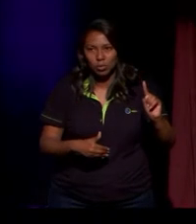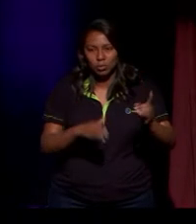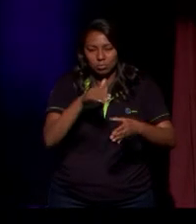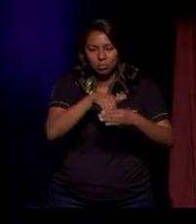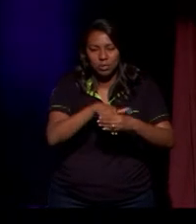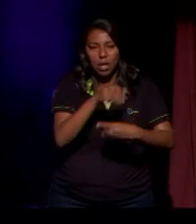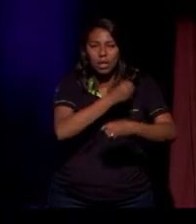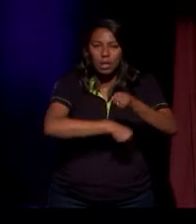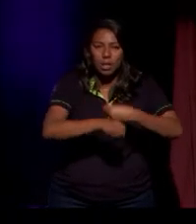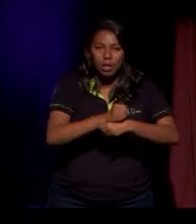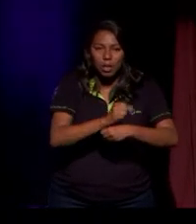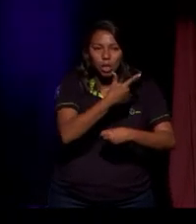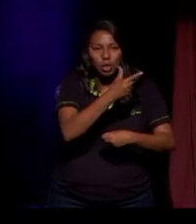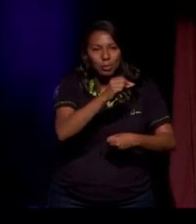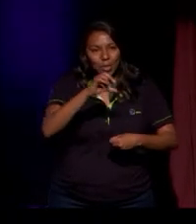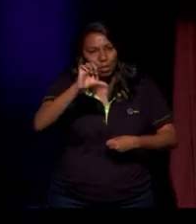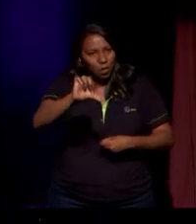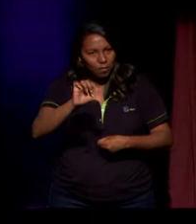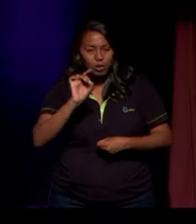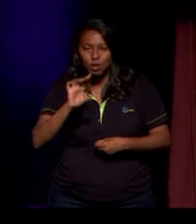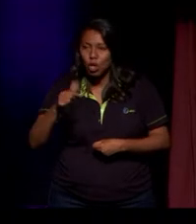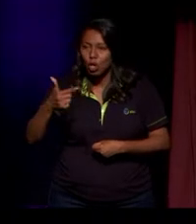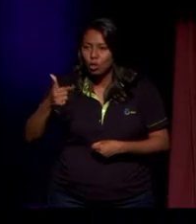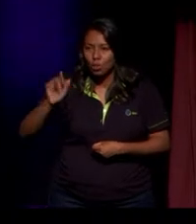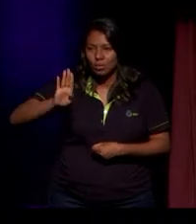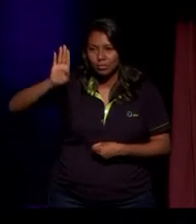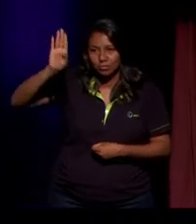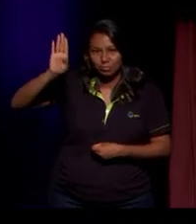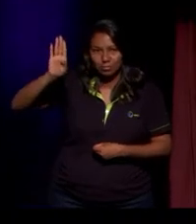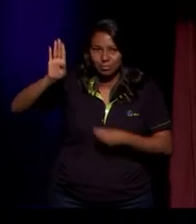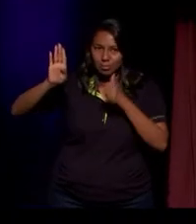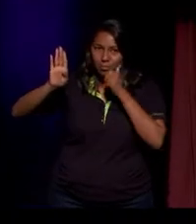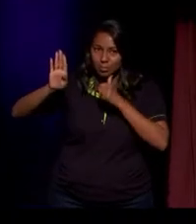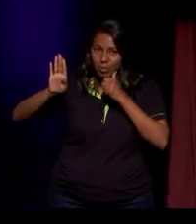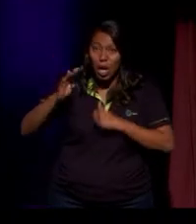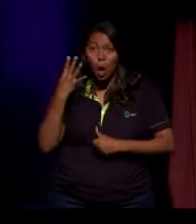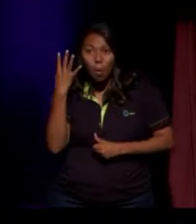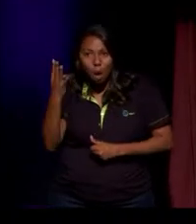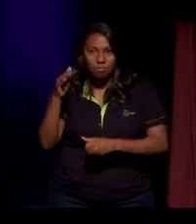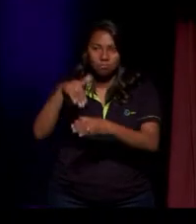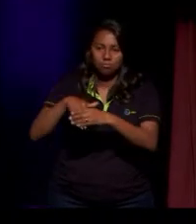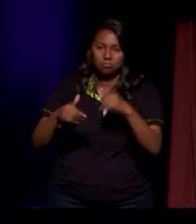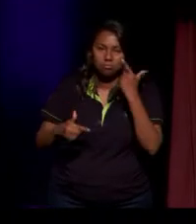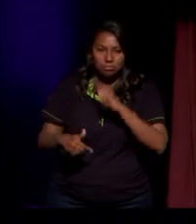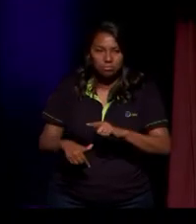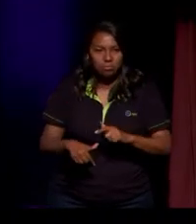there were only 12 women candidates and 4 women elected. In 2018, that is to say, almost 10 years later,